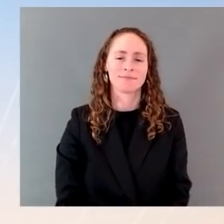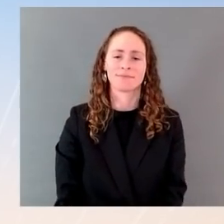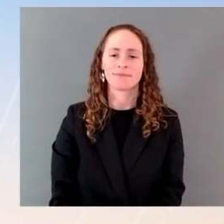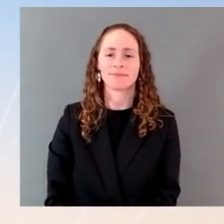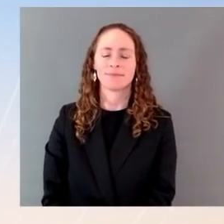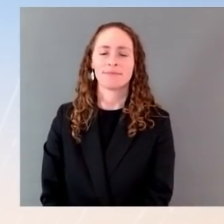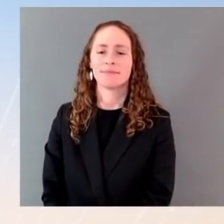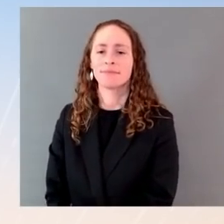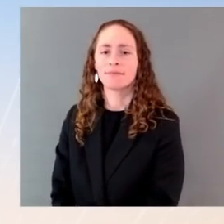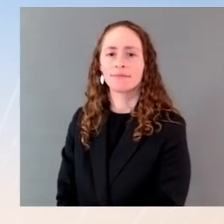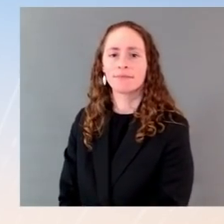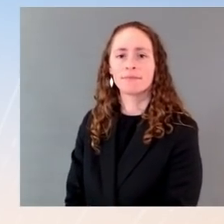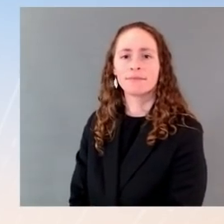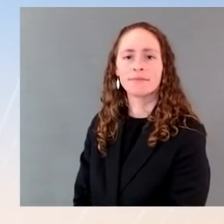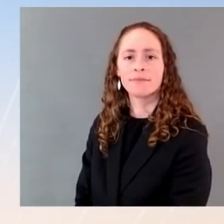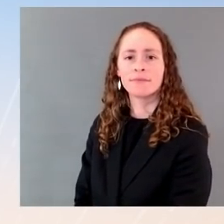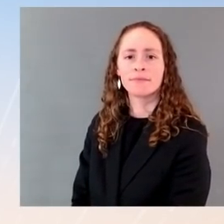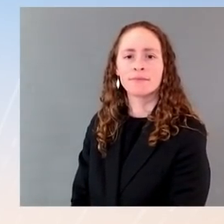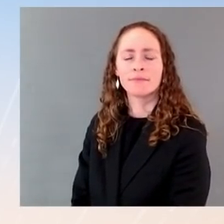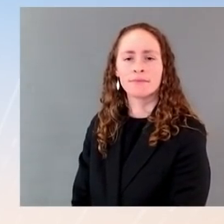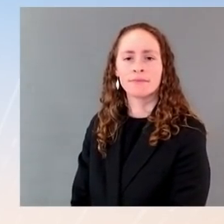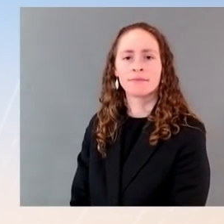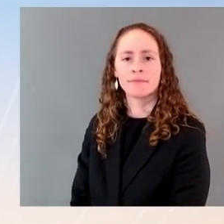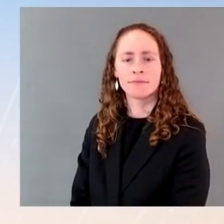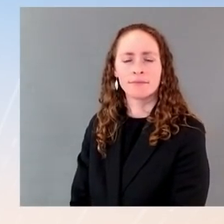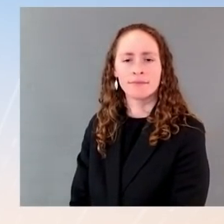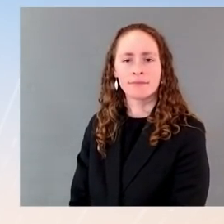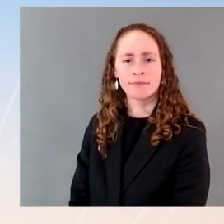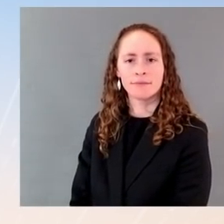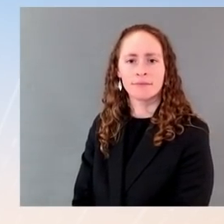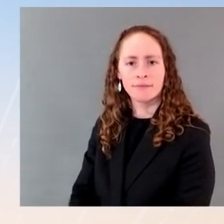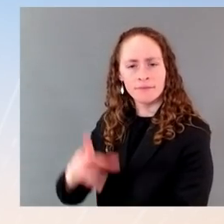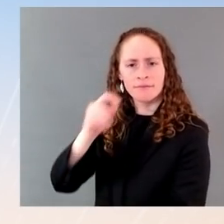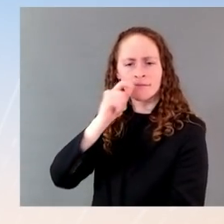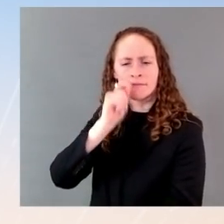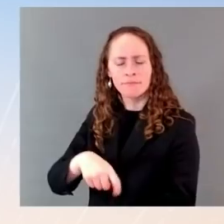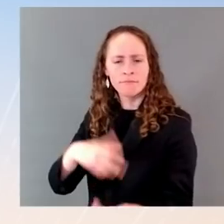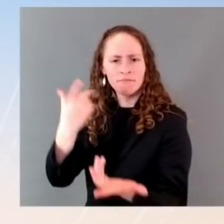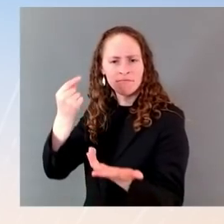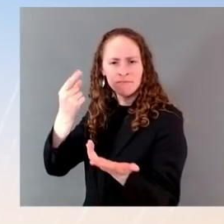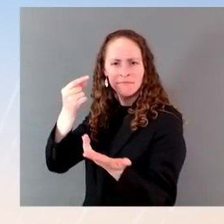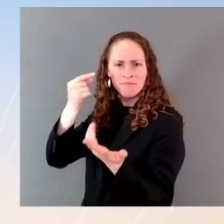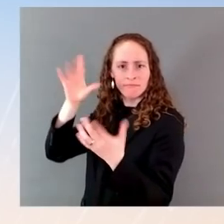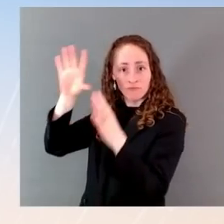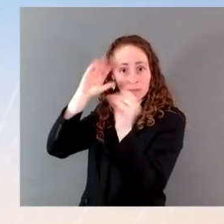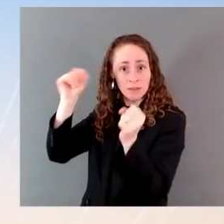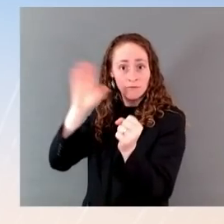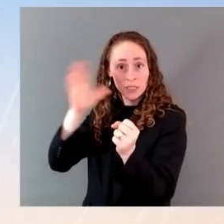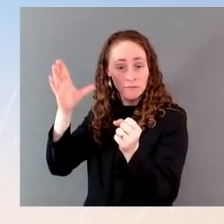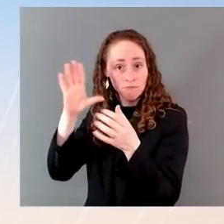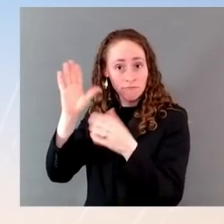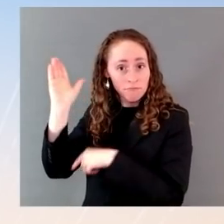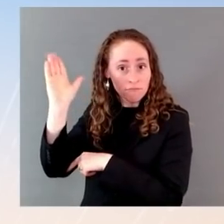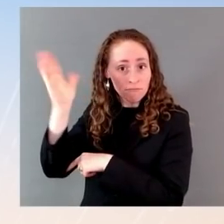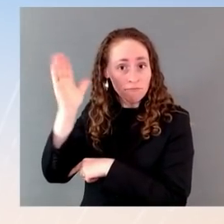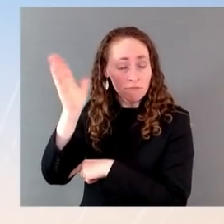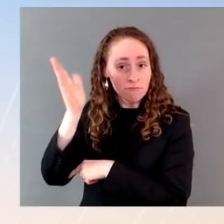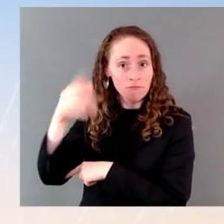Ms. Psaki: We -- the President does speak to the American people nearly every day. But we will certainly keep you updated if there's something more formal to announce.